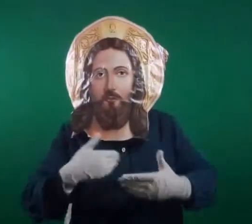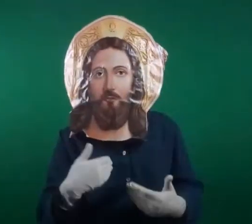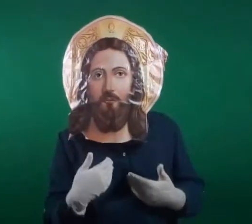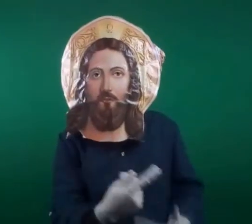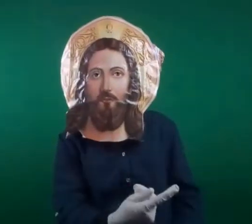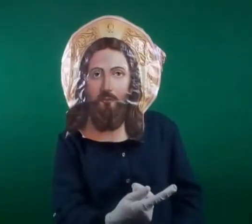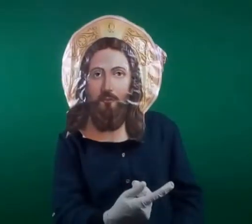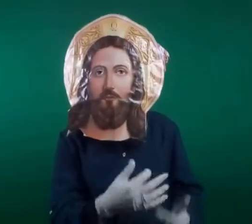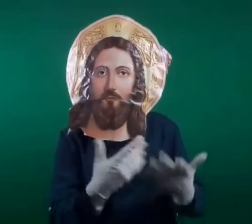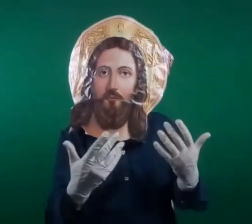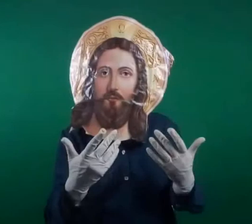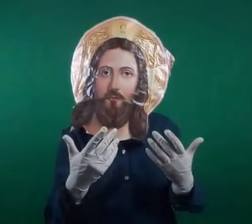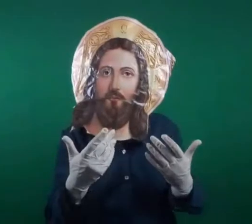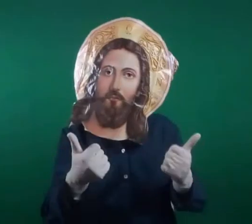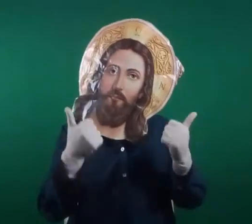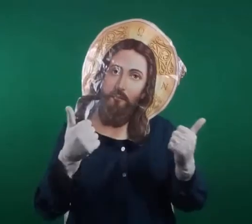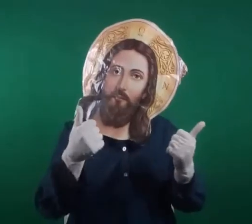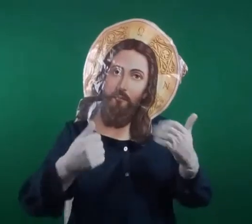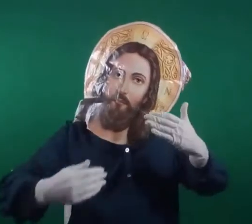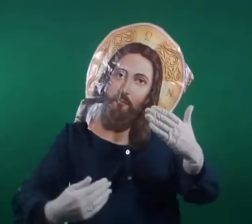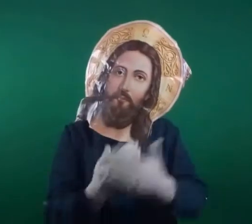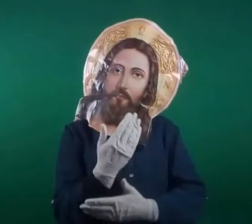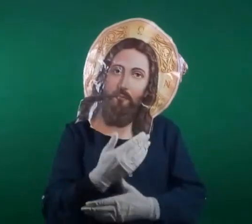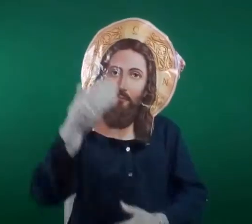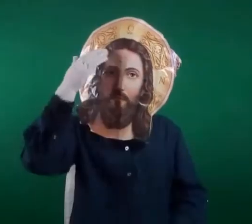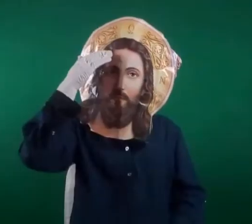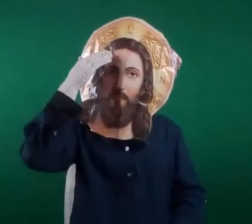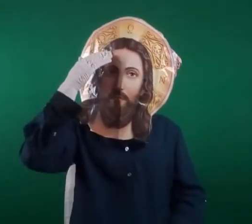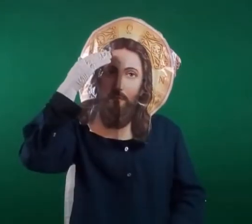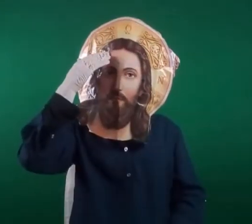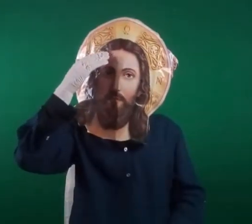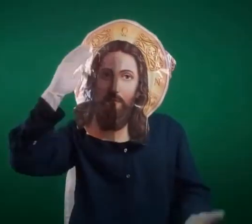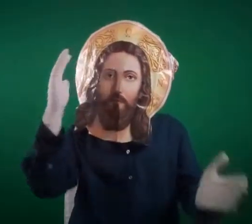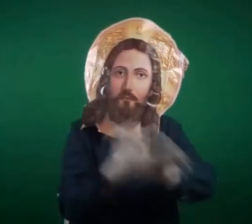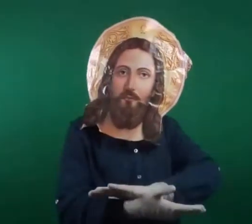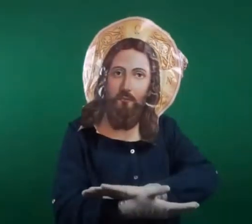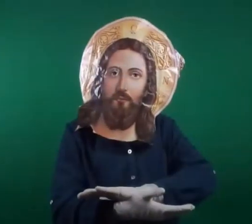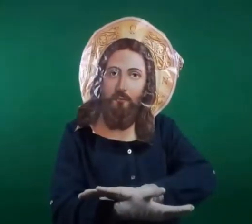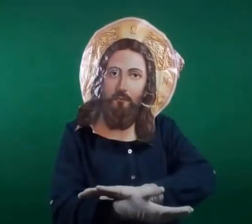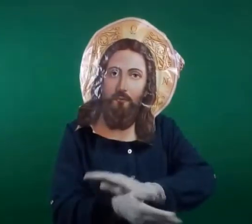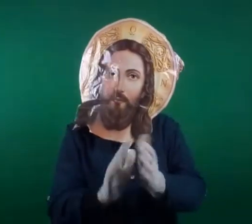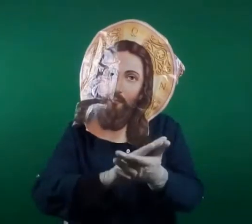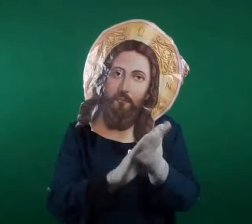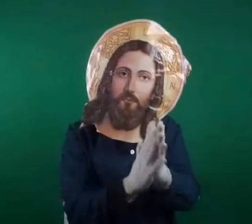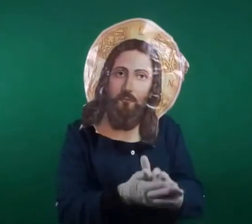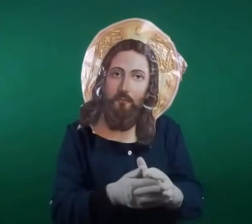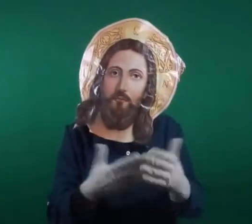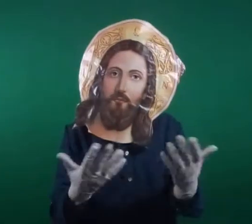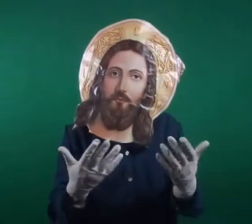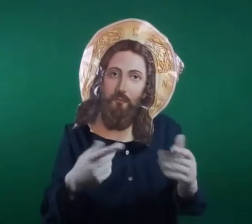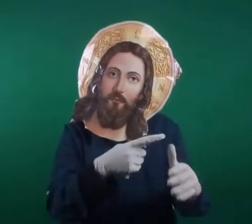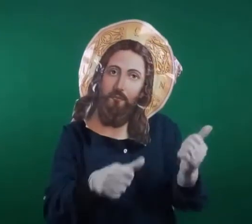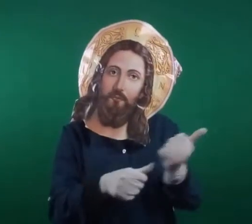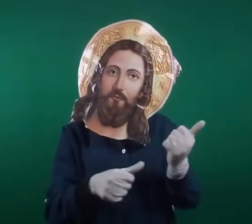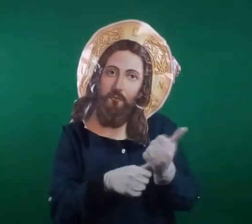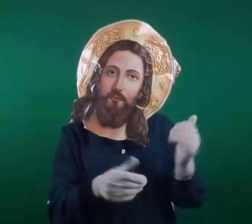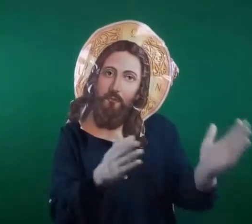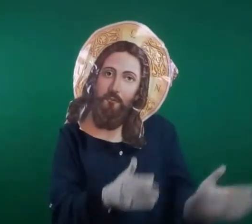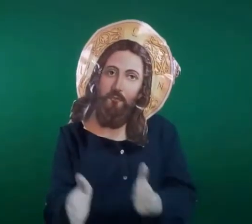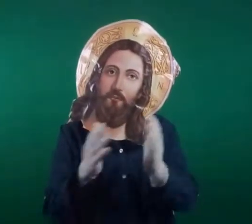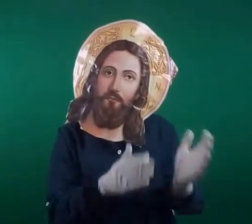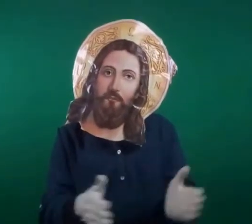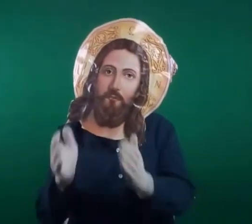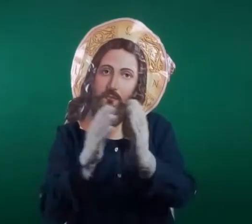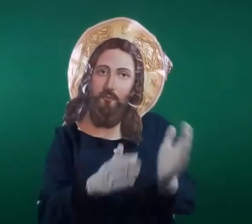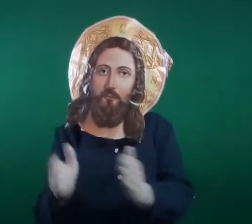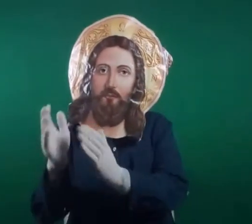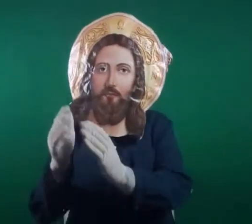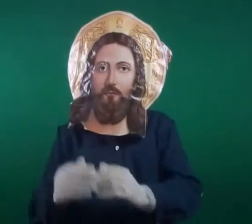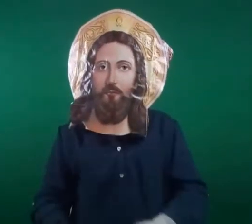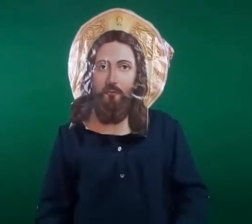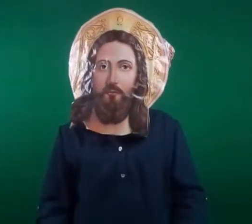many innocent young minds and great minds have had their lives ruined, devastated by such activity.